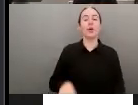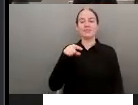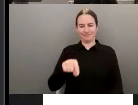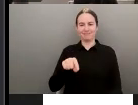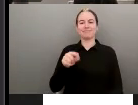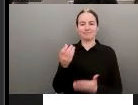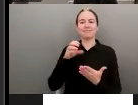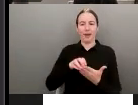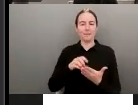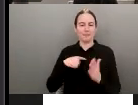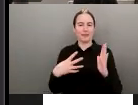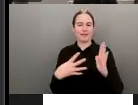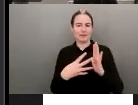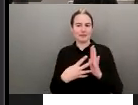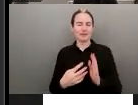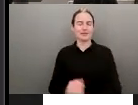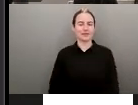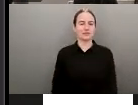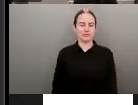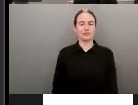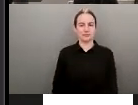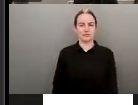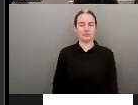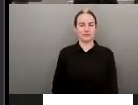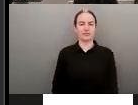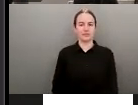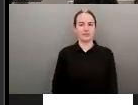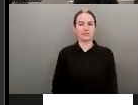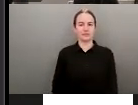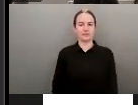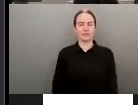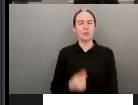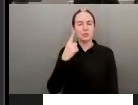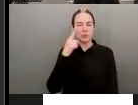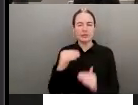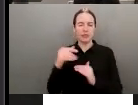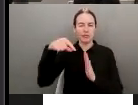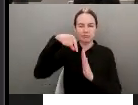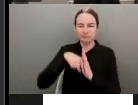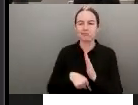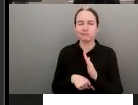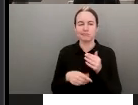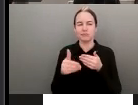I do not want to dig deeper now, you will see more in a bit.